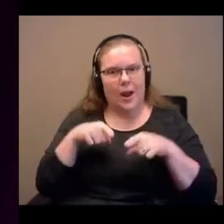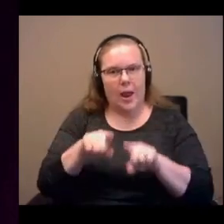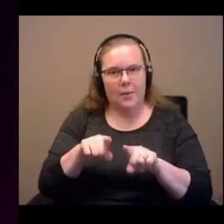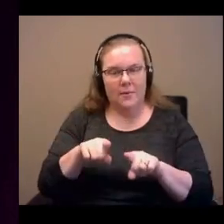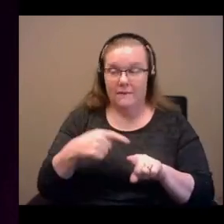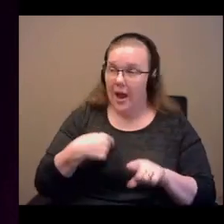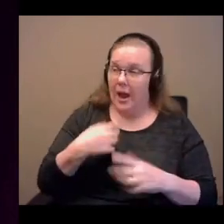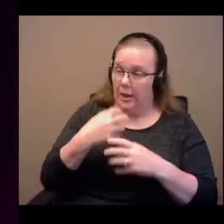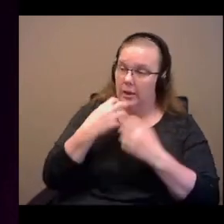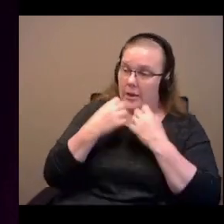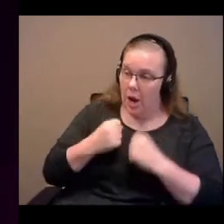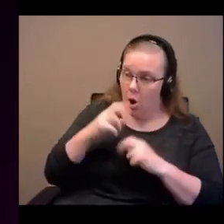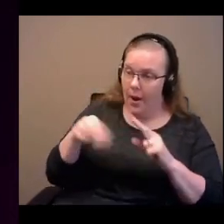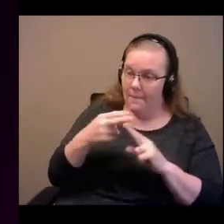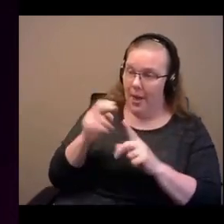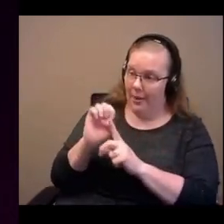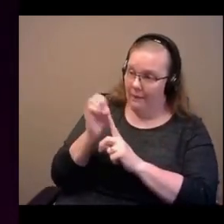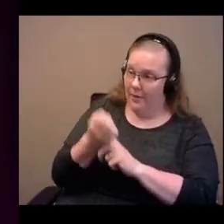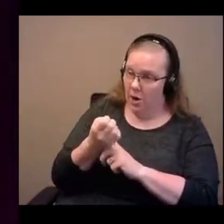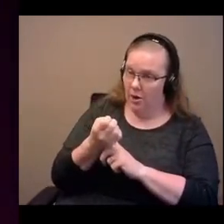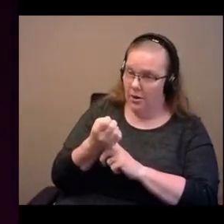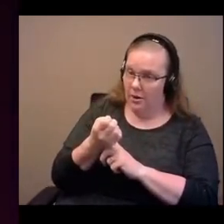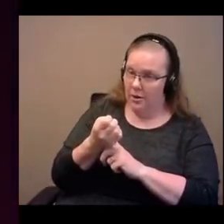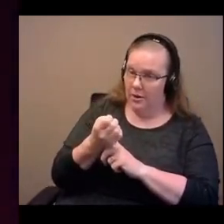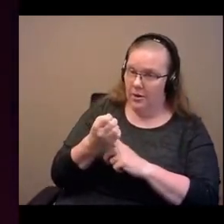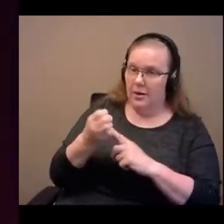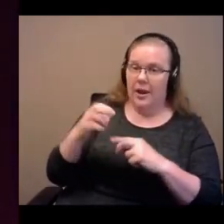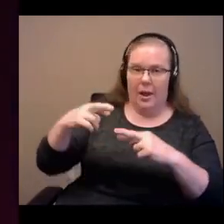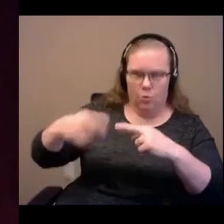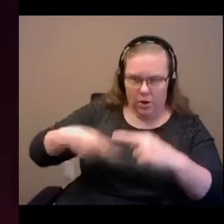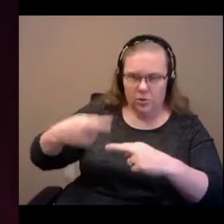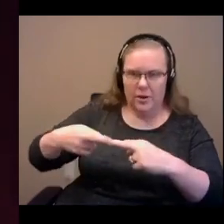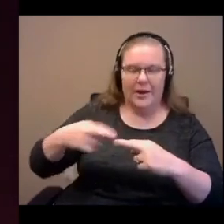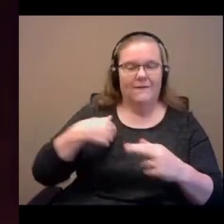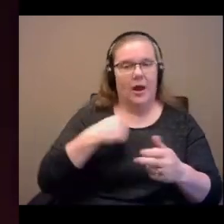I better recycle. If I say I care about certain sports team, I better watch their games. If I